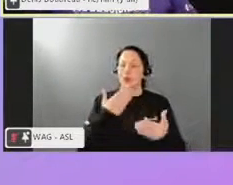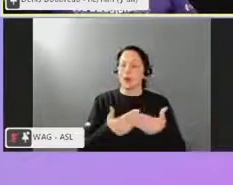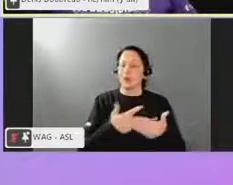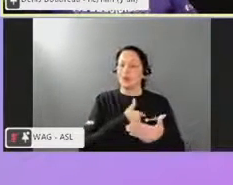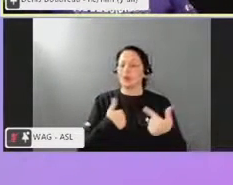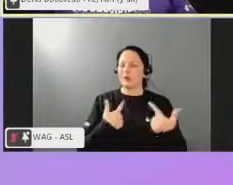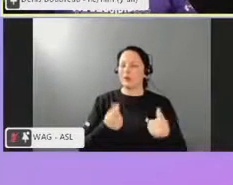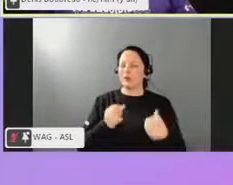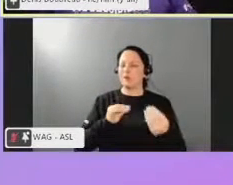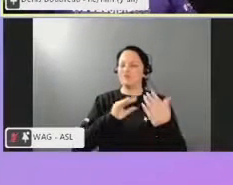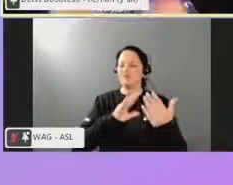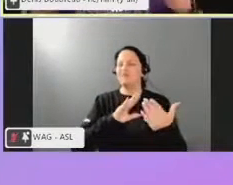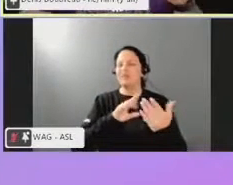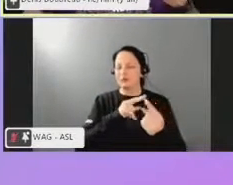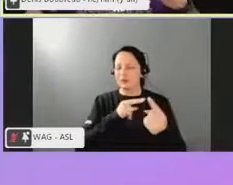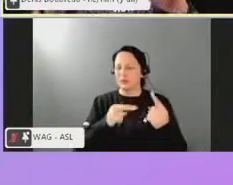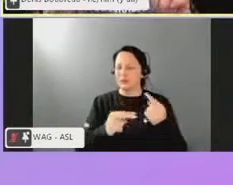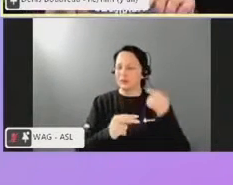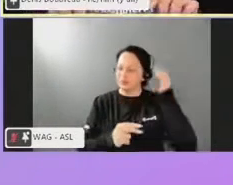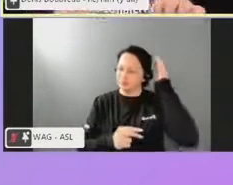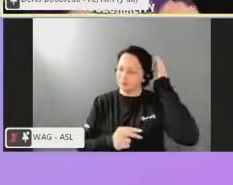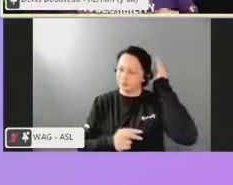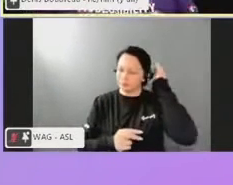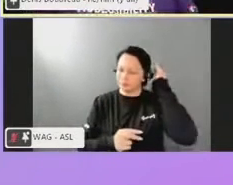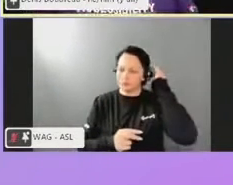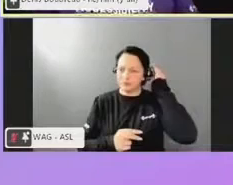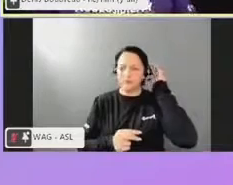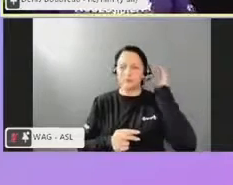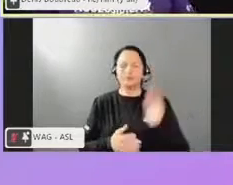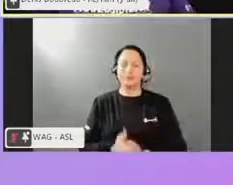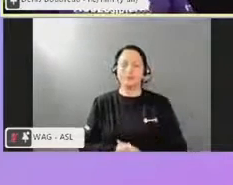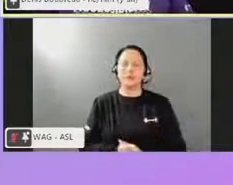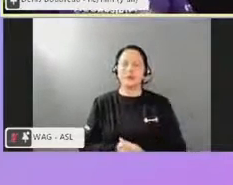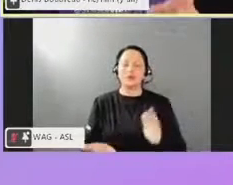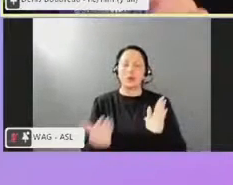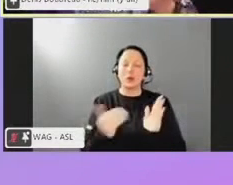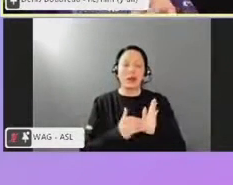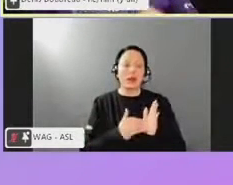over the last couple of years that allow us to how well gauge just we are doing from